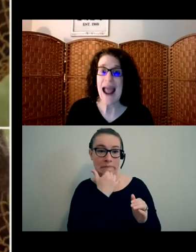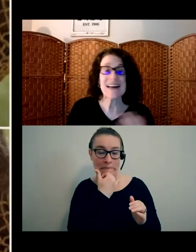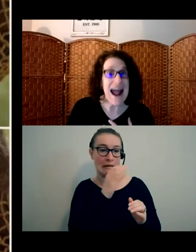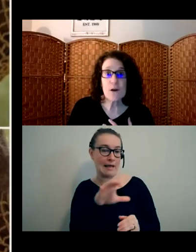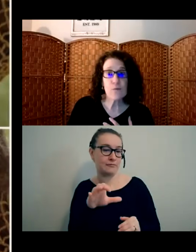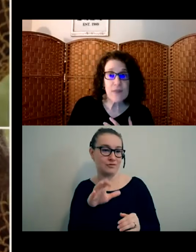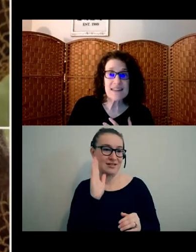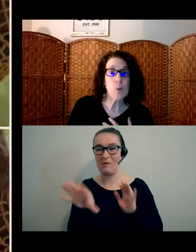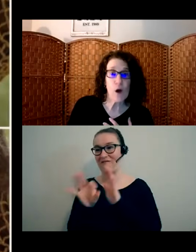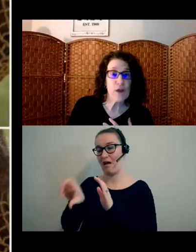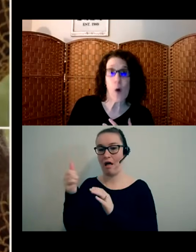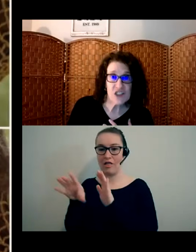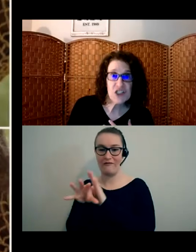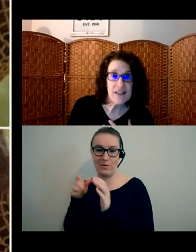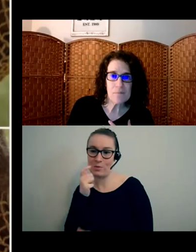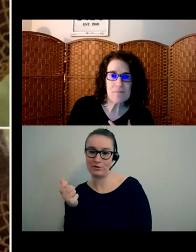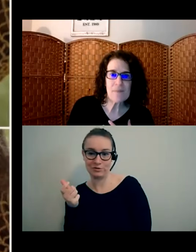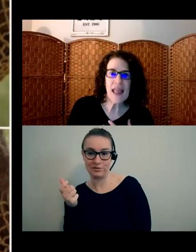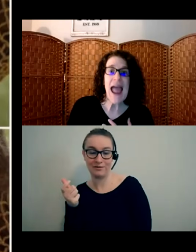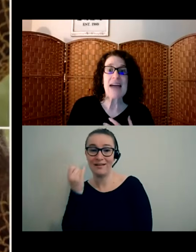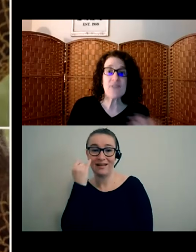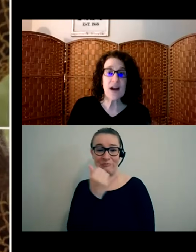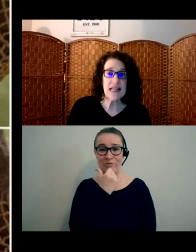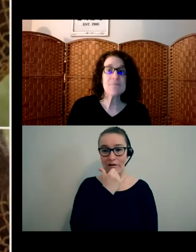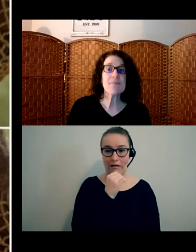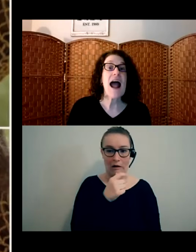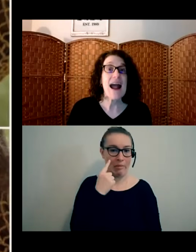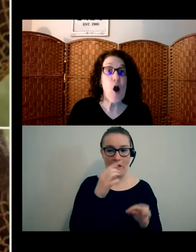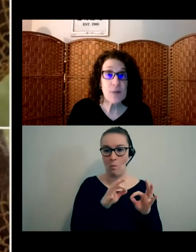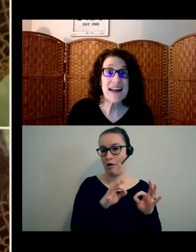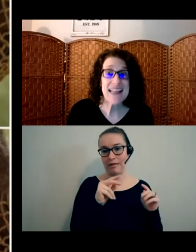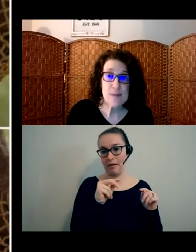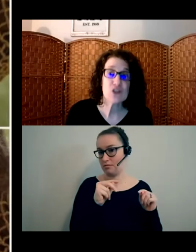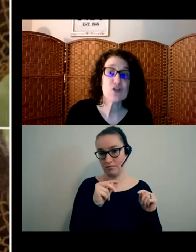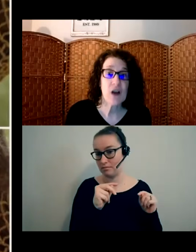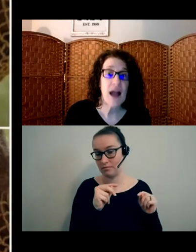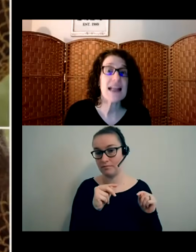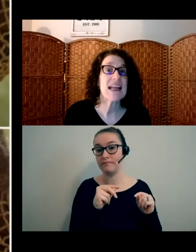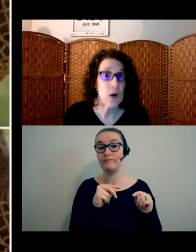and I don't think it's worth watching them. And, finally, automatic captions are not equitable.